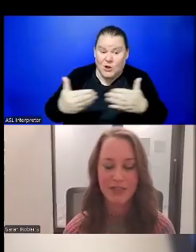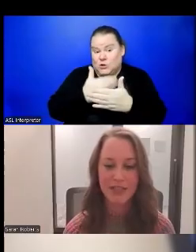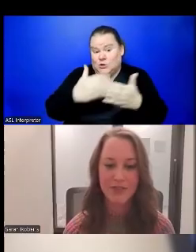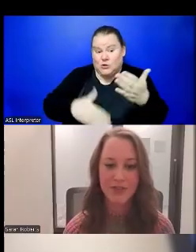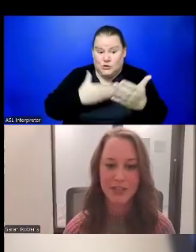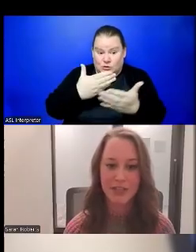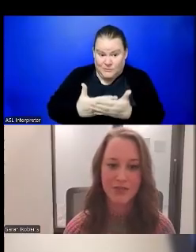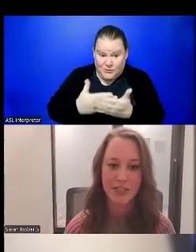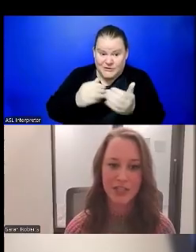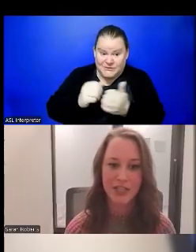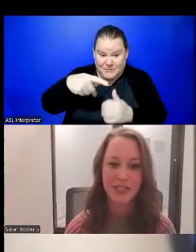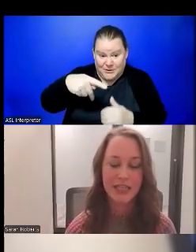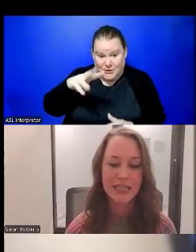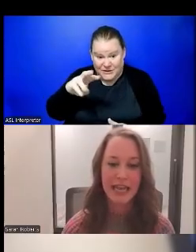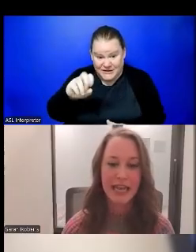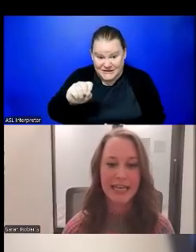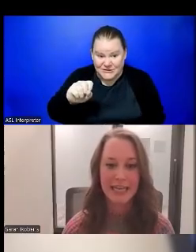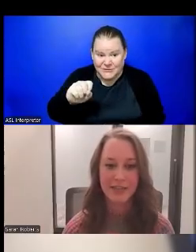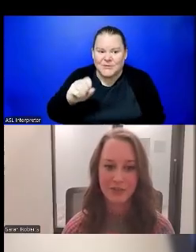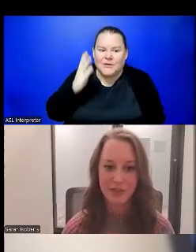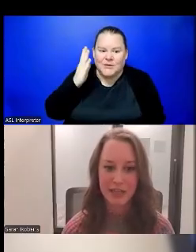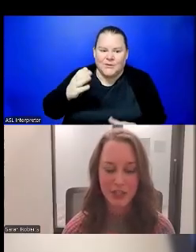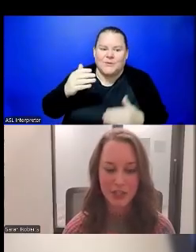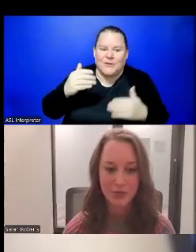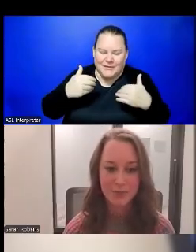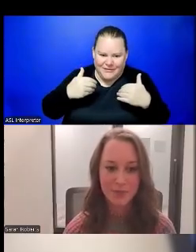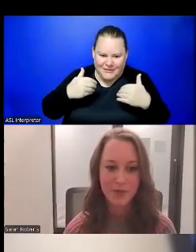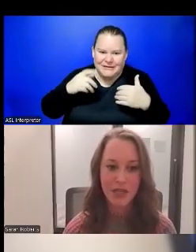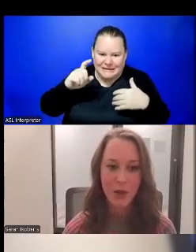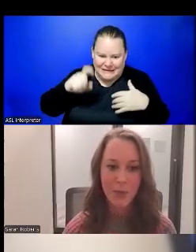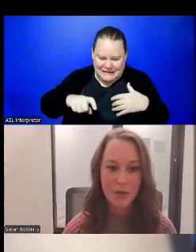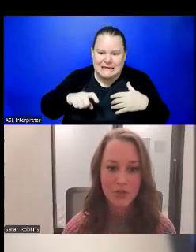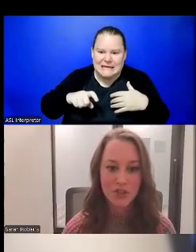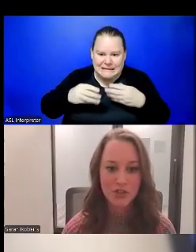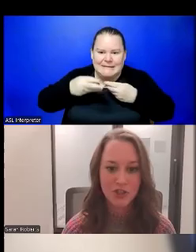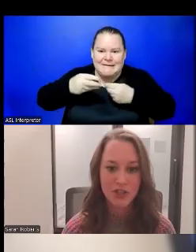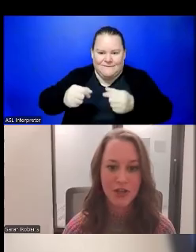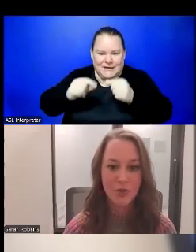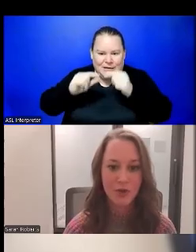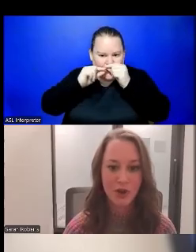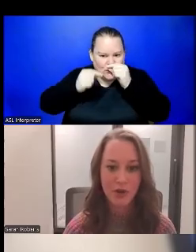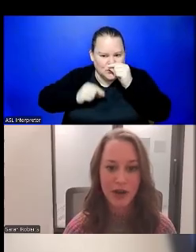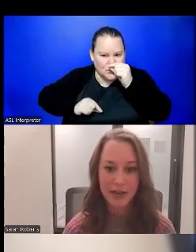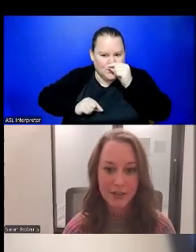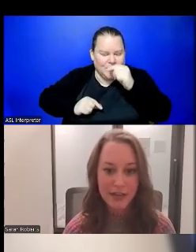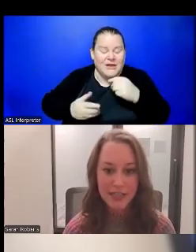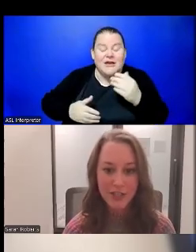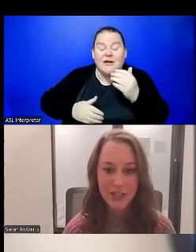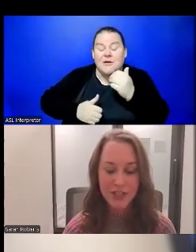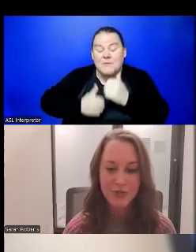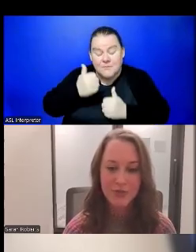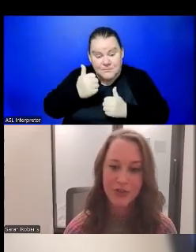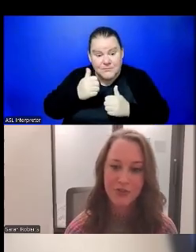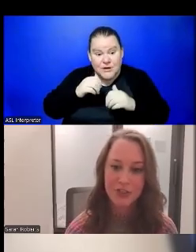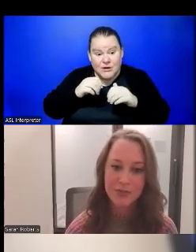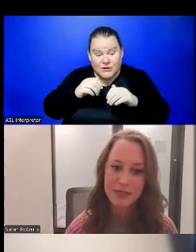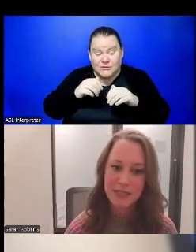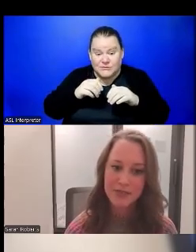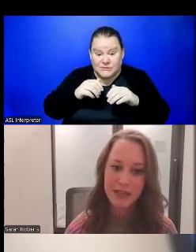have this severe dysphagia and need the feeding tube. Most children will require the NG tube for the first months of